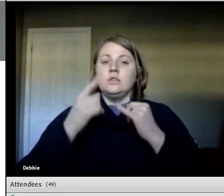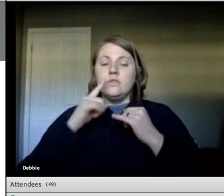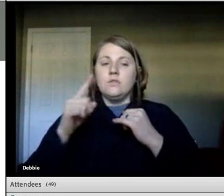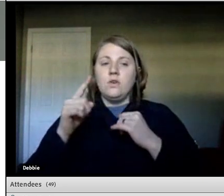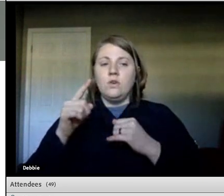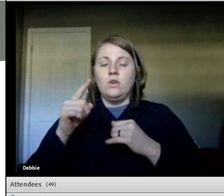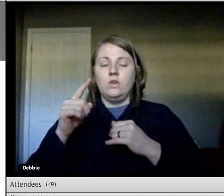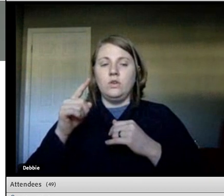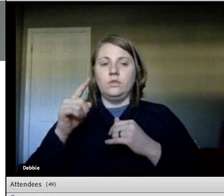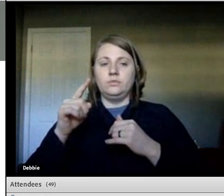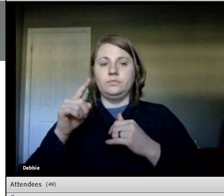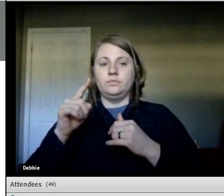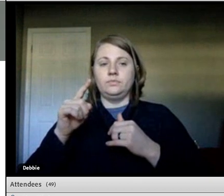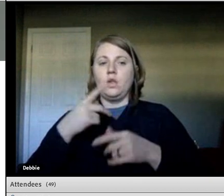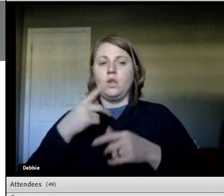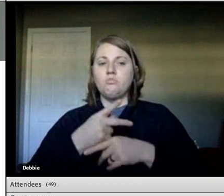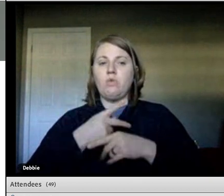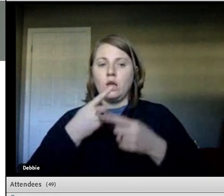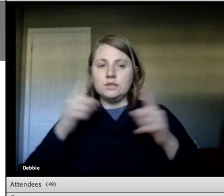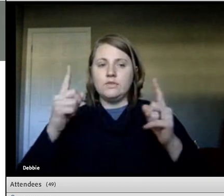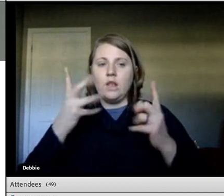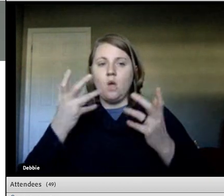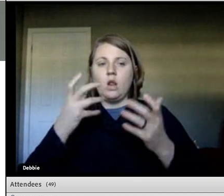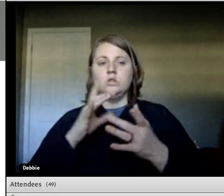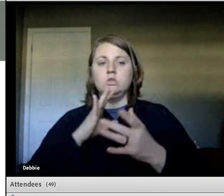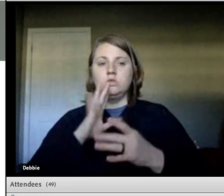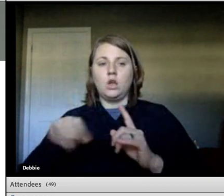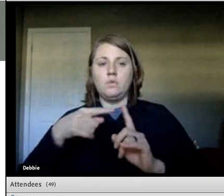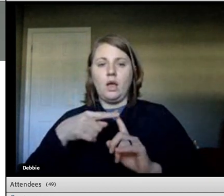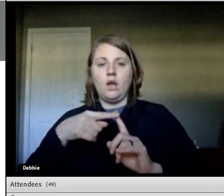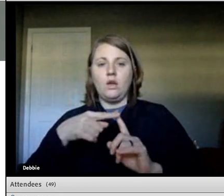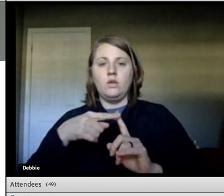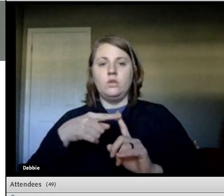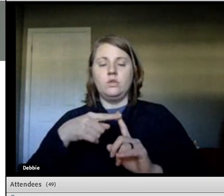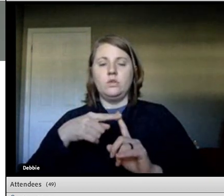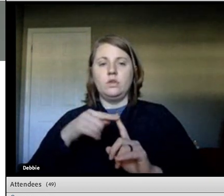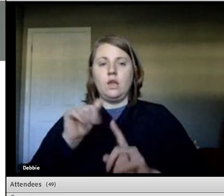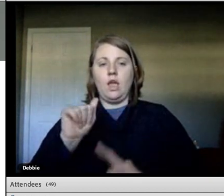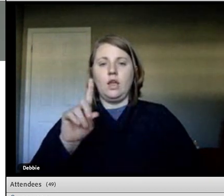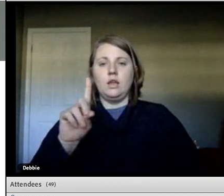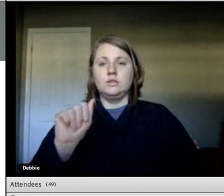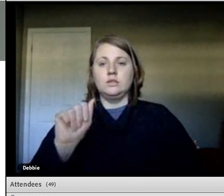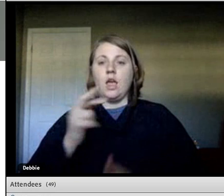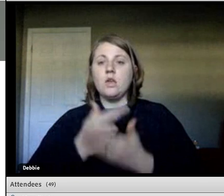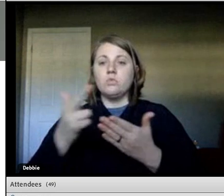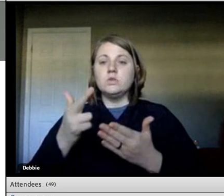I wanted to mention ADA resources. As librarians, we're always trying to make sure